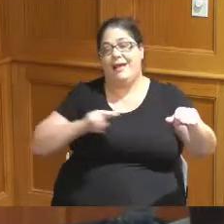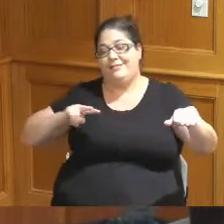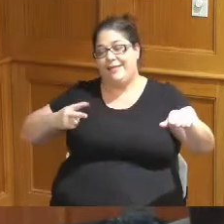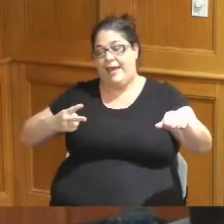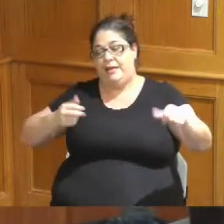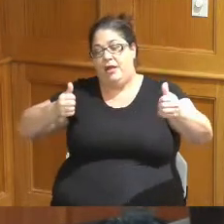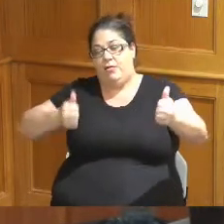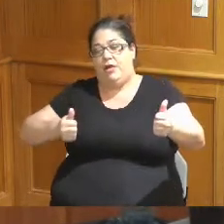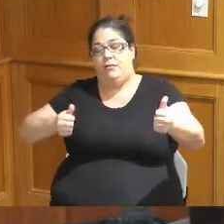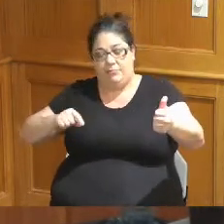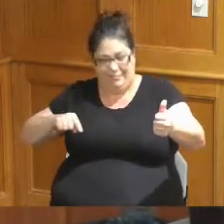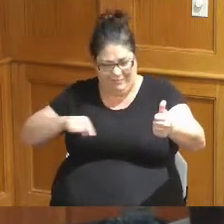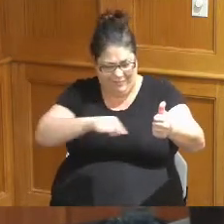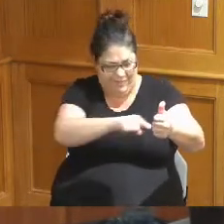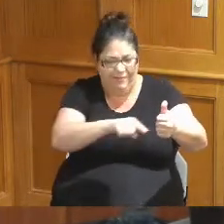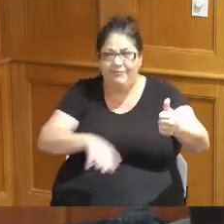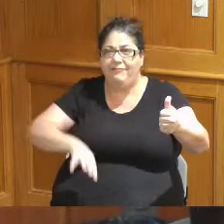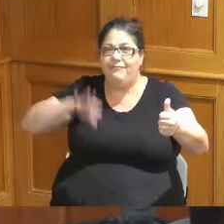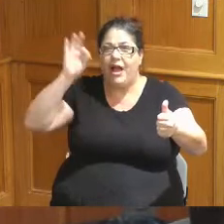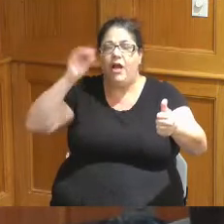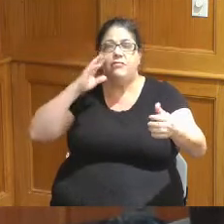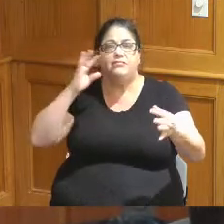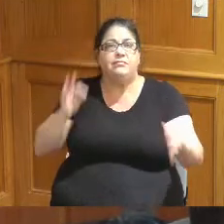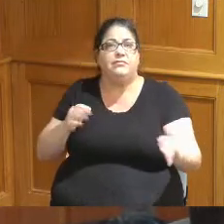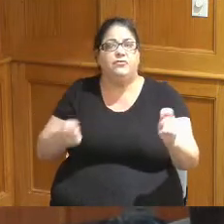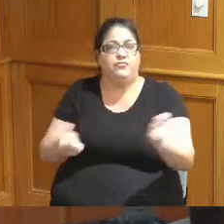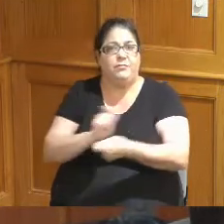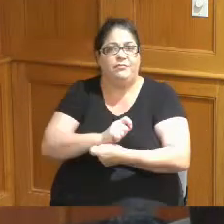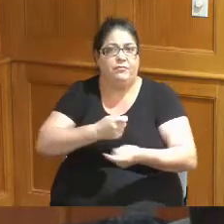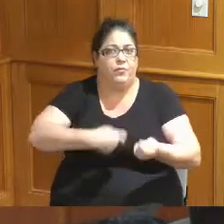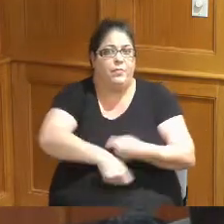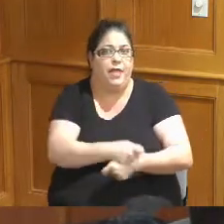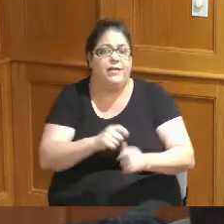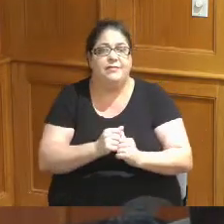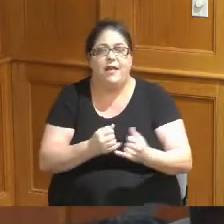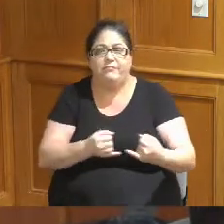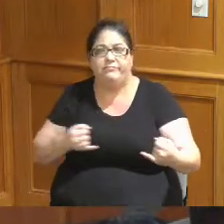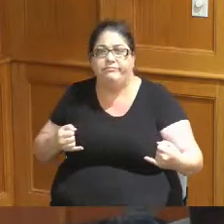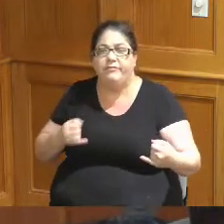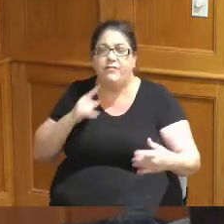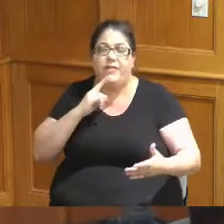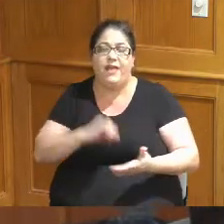been recently inspected and determined to be in need of replacement the additional necessary work